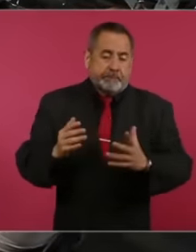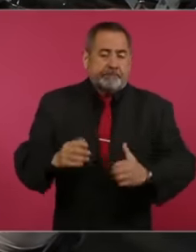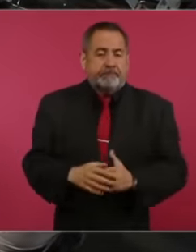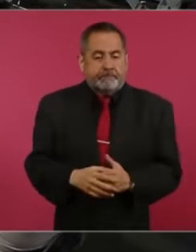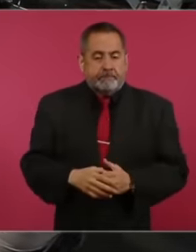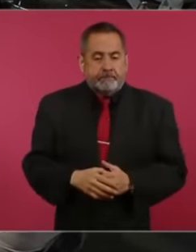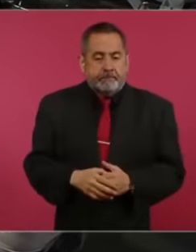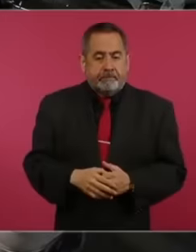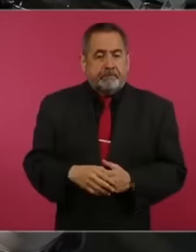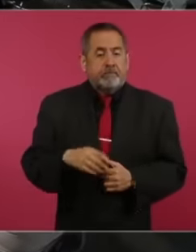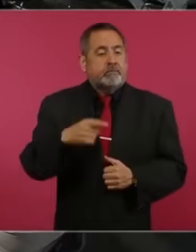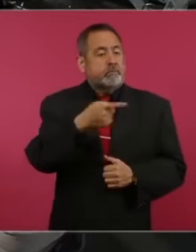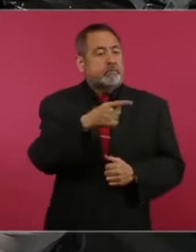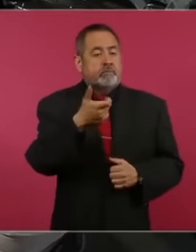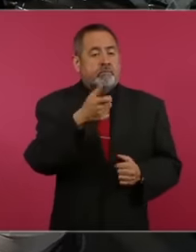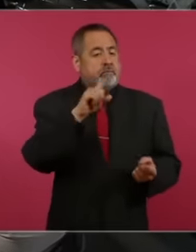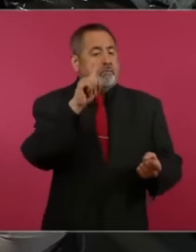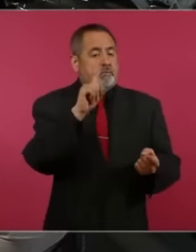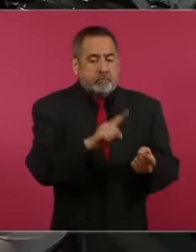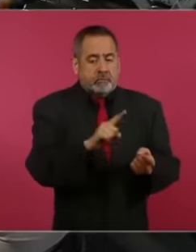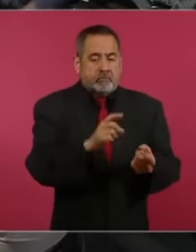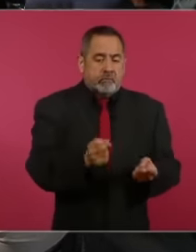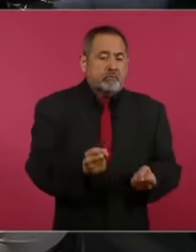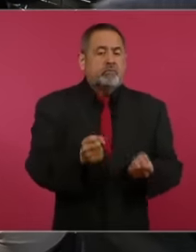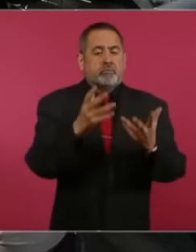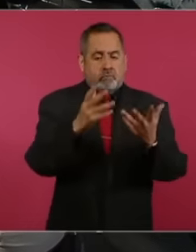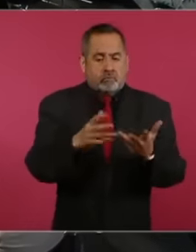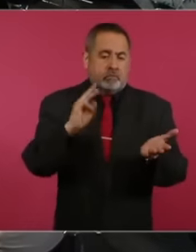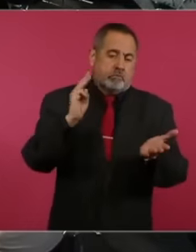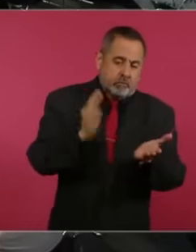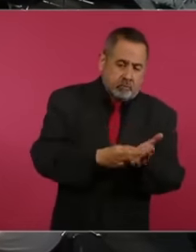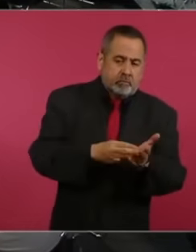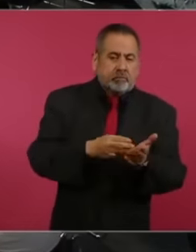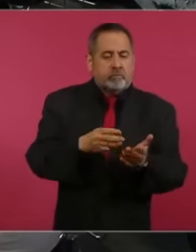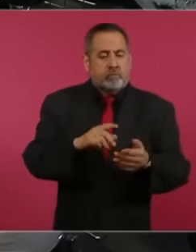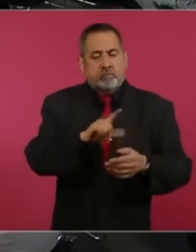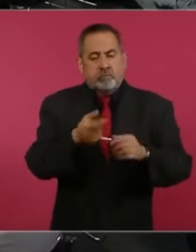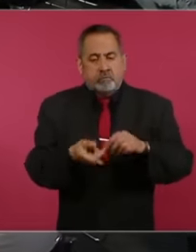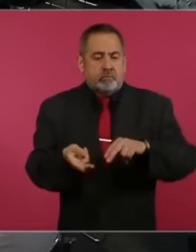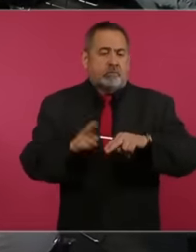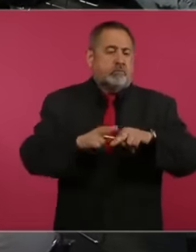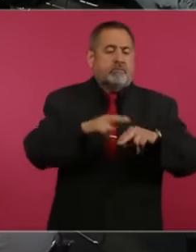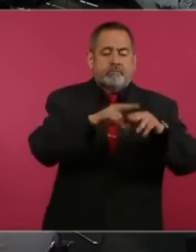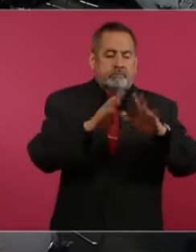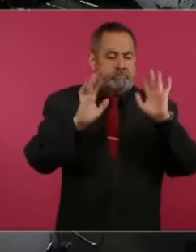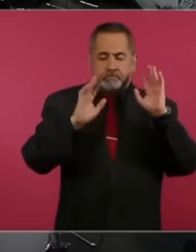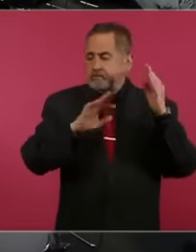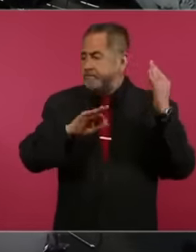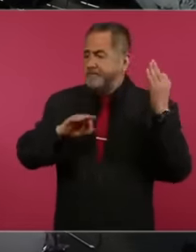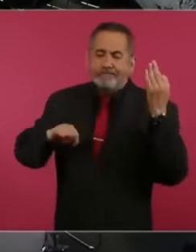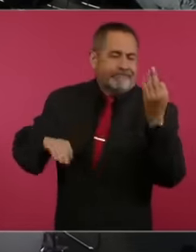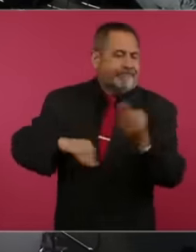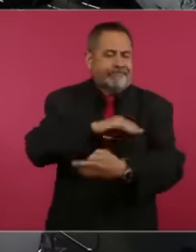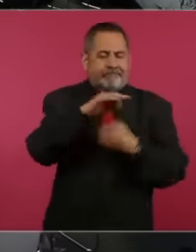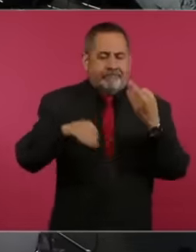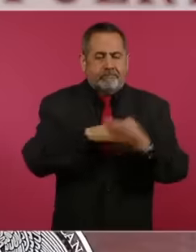reductions in fines and surcharges. This applies to all taxpayers, it is their right